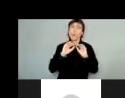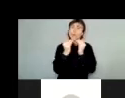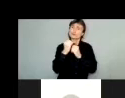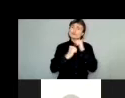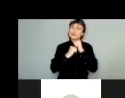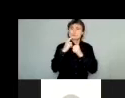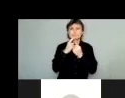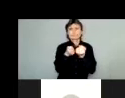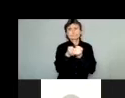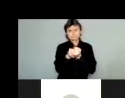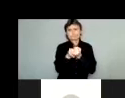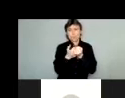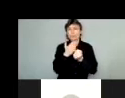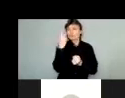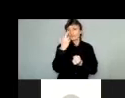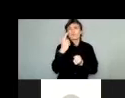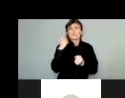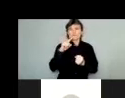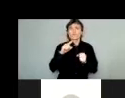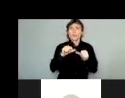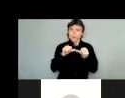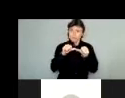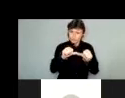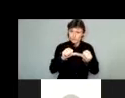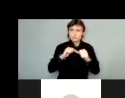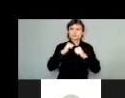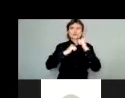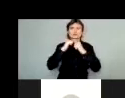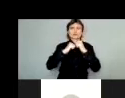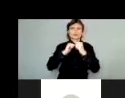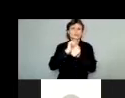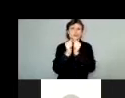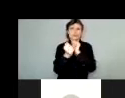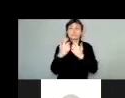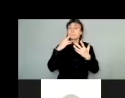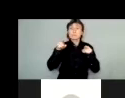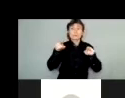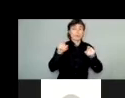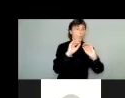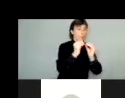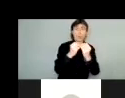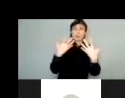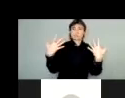permanent and fundamental structural change such as mergers, long-term strategic partnerships,